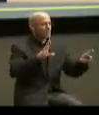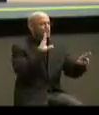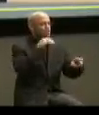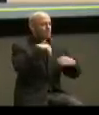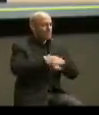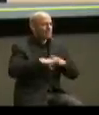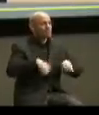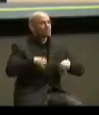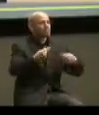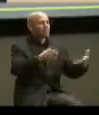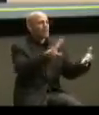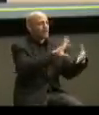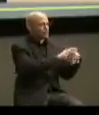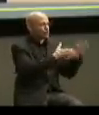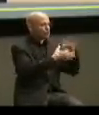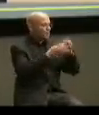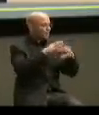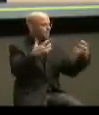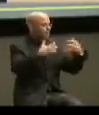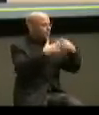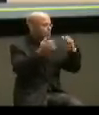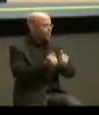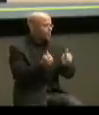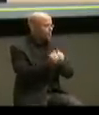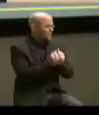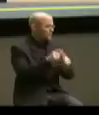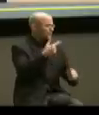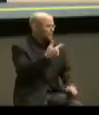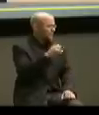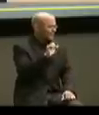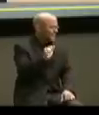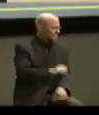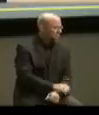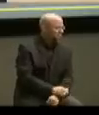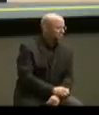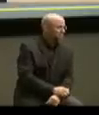WHEN YOU WOULD BE READY TO ENROLL IN THE SUPPLY CHAIN PARTNERSHIP WITH GSA.